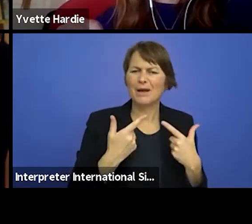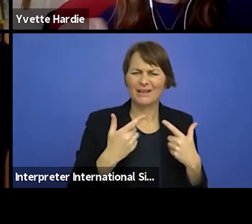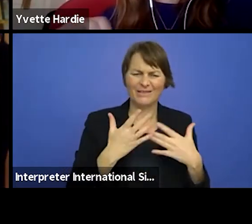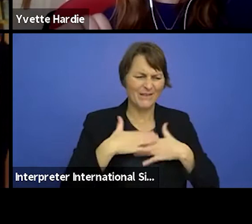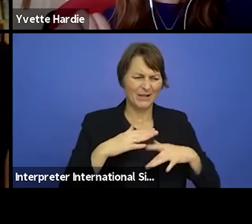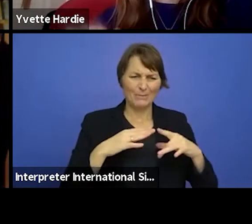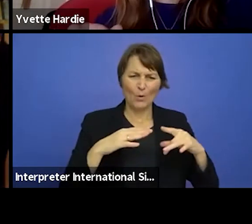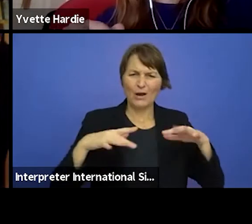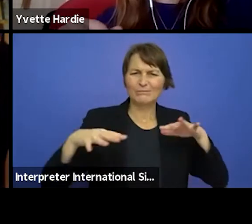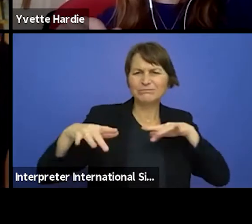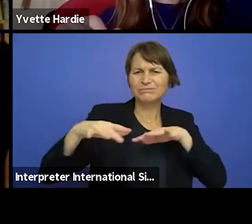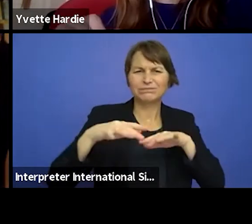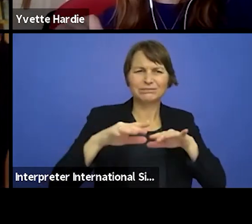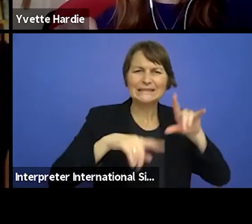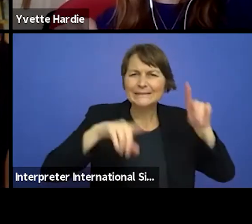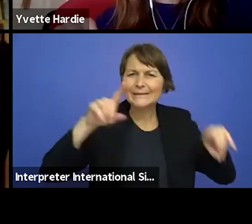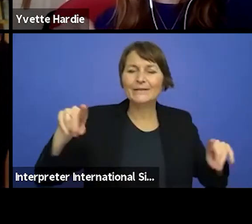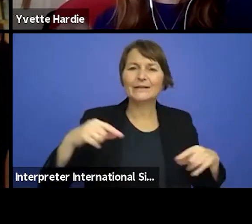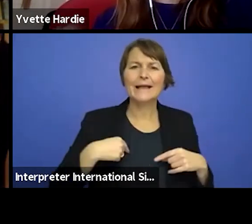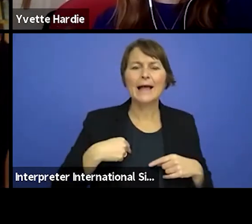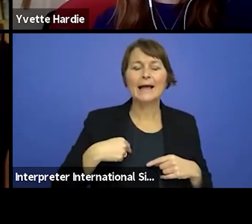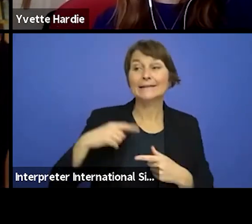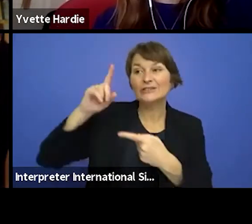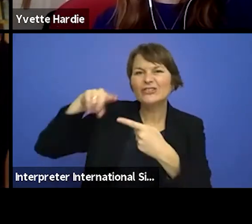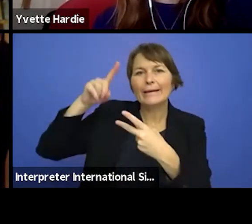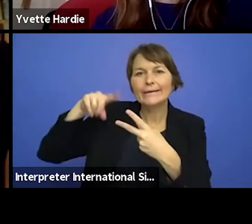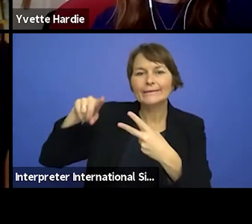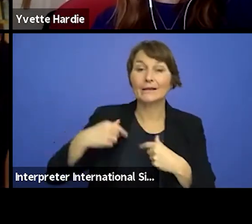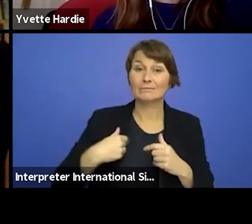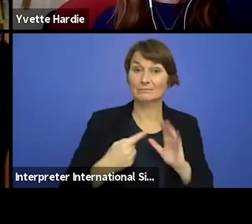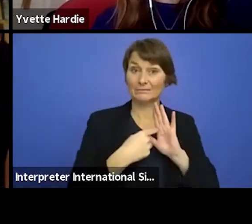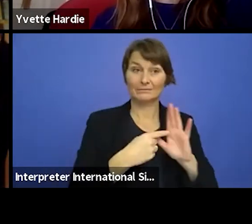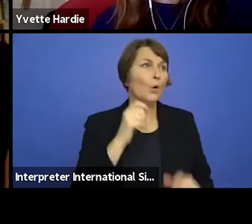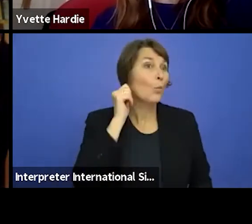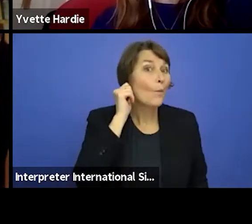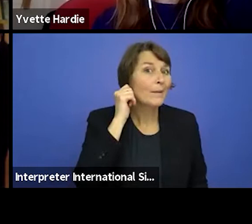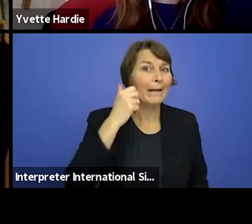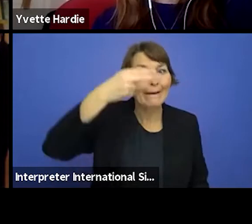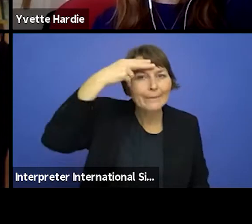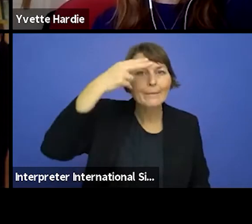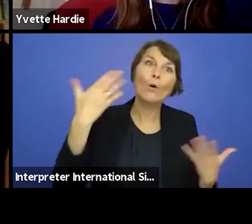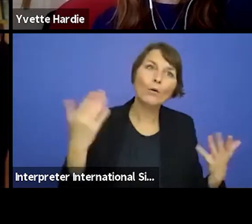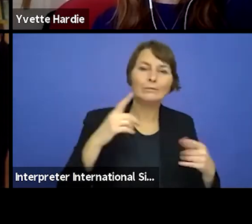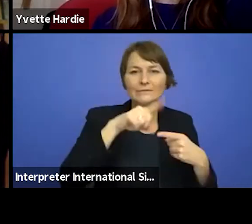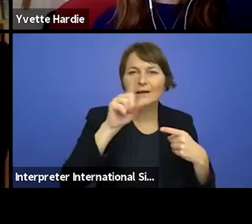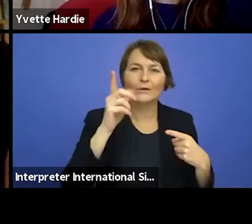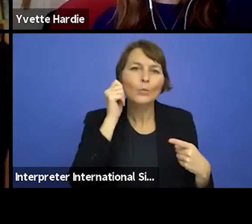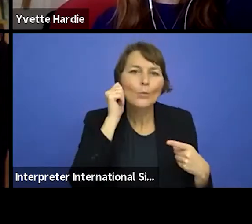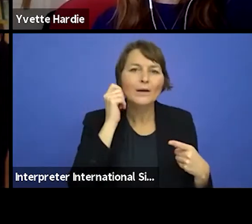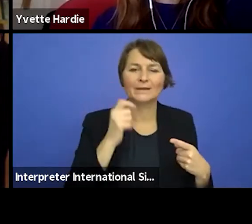and not just addressed as diverse you know. Women, we don't to be addressed as women all the time you know, I mean although we're women and of course but you know for example for me I find it very